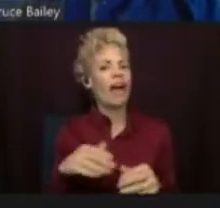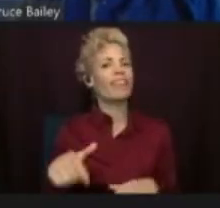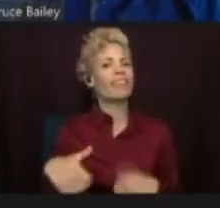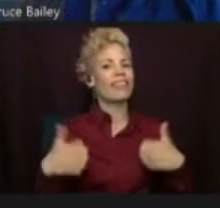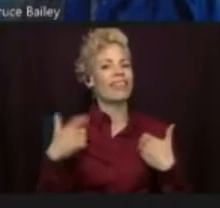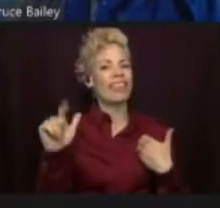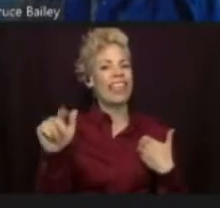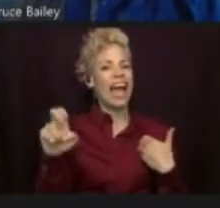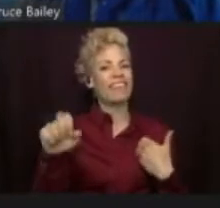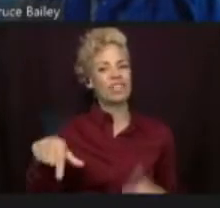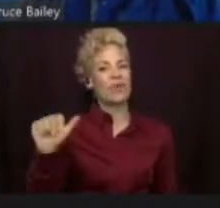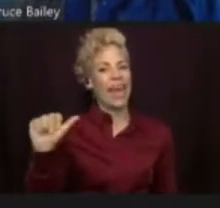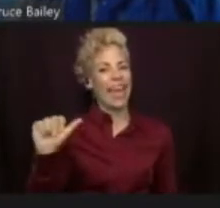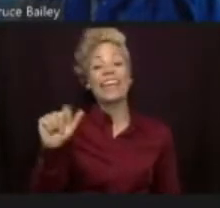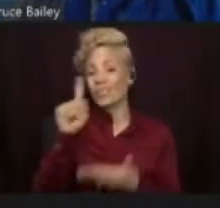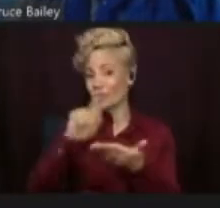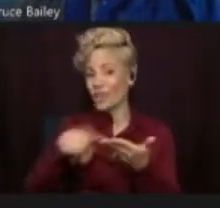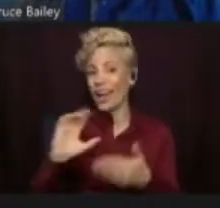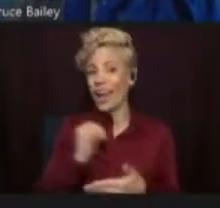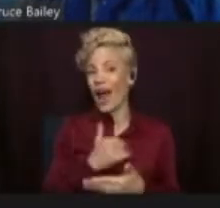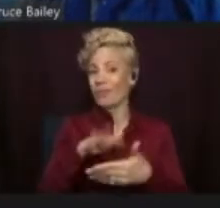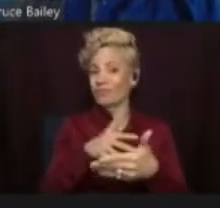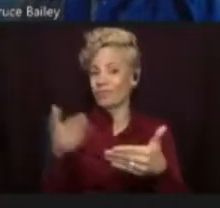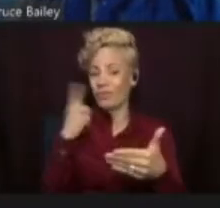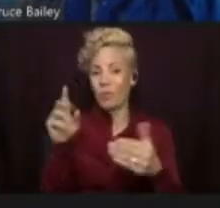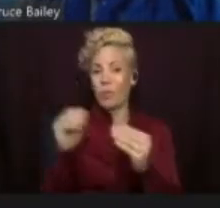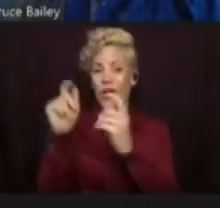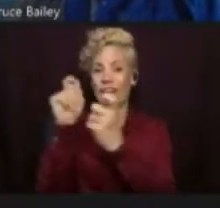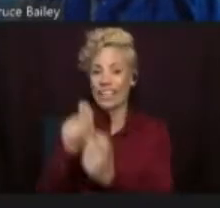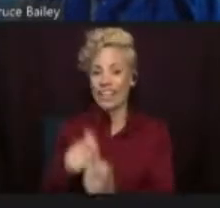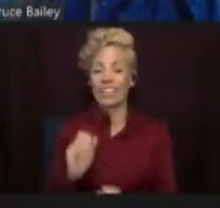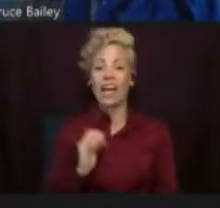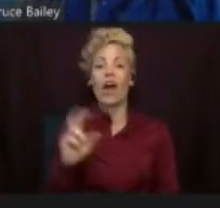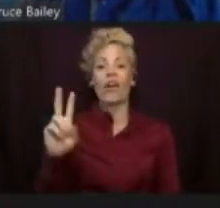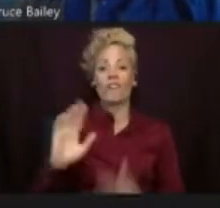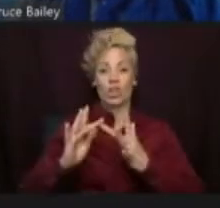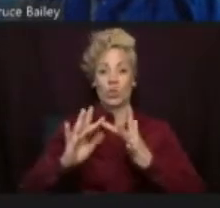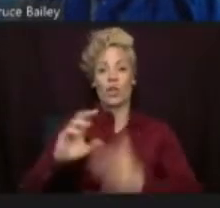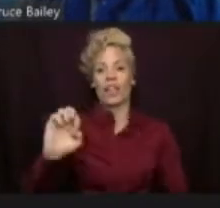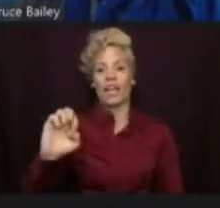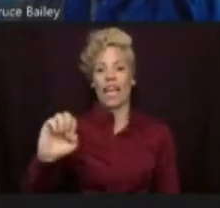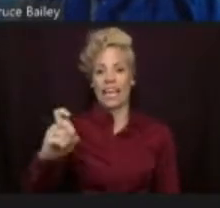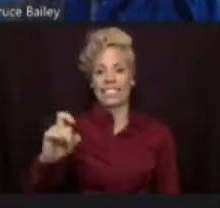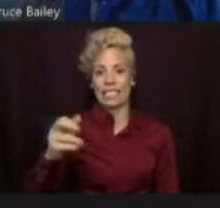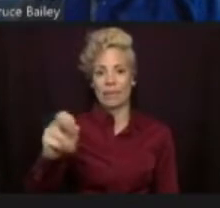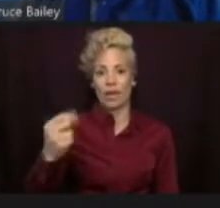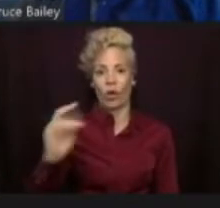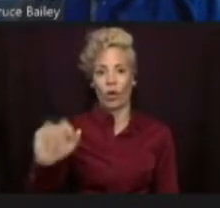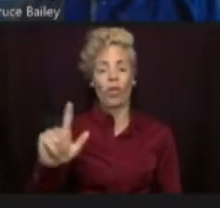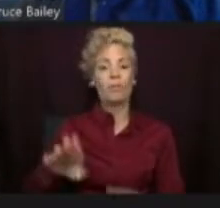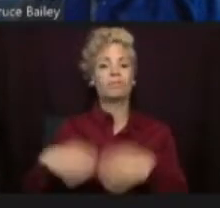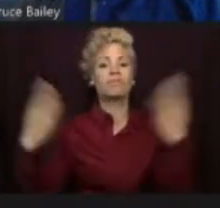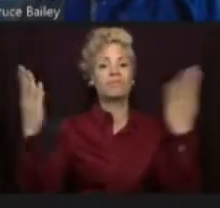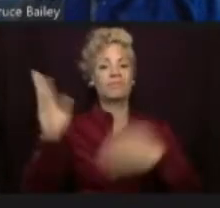for more details. Also, our virtual exhibit hall opens at 9:30 AM, giving you the opportunity to meet with exhibitors,